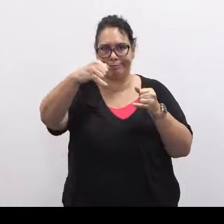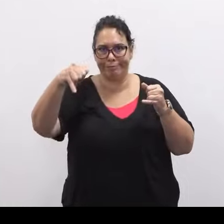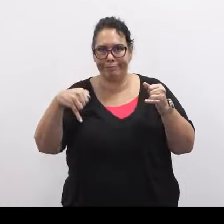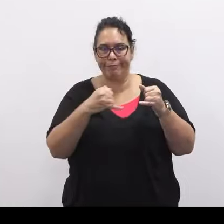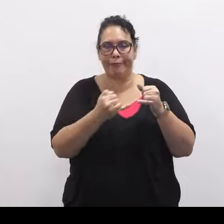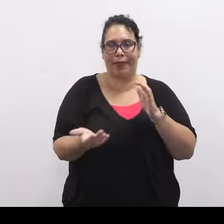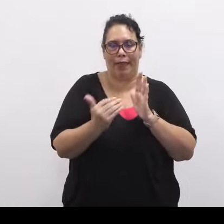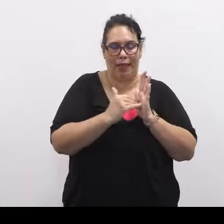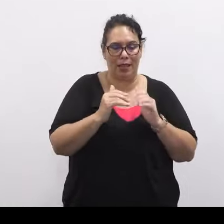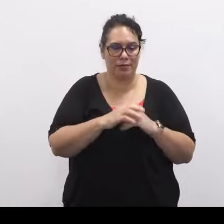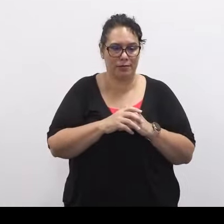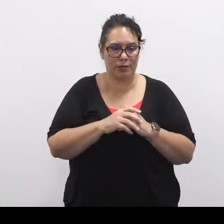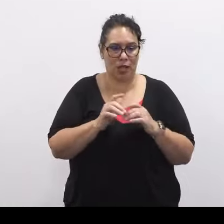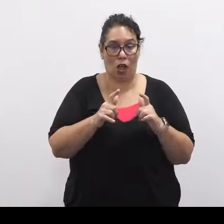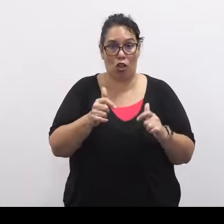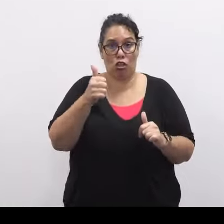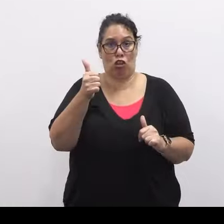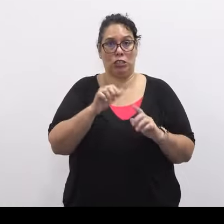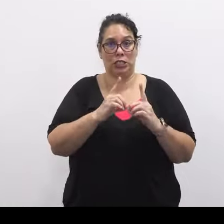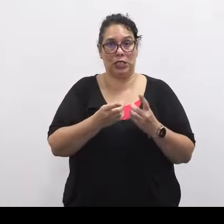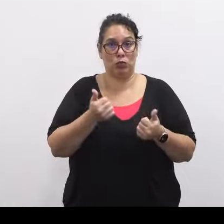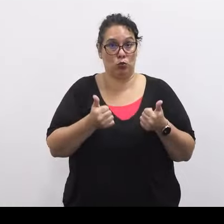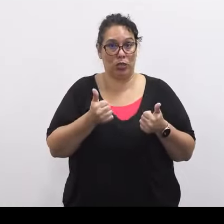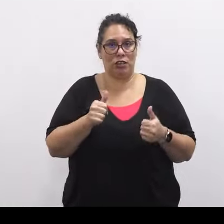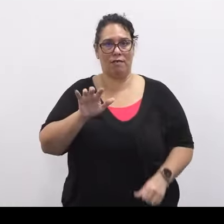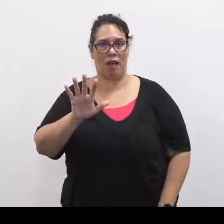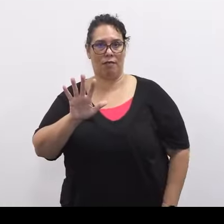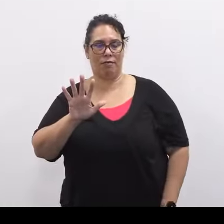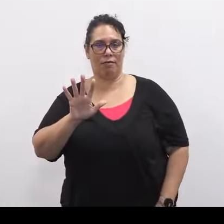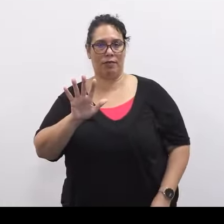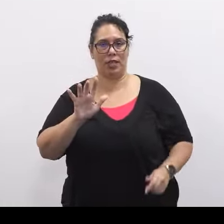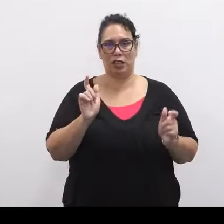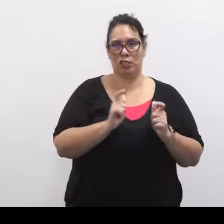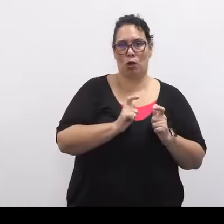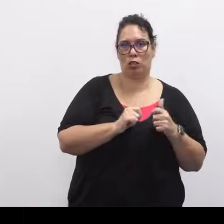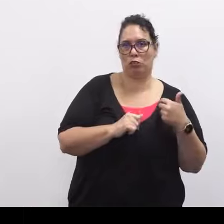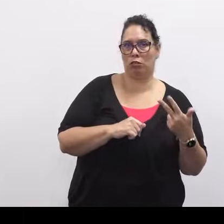Our largest district is District 5, the smallest being District 3.